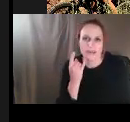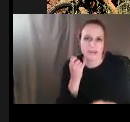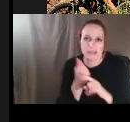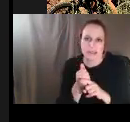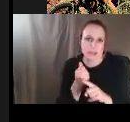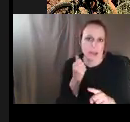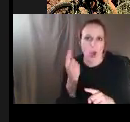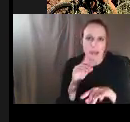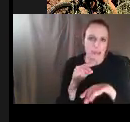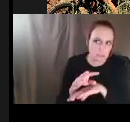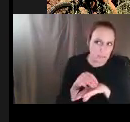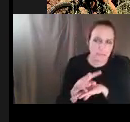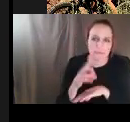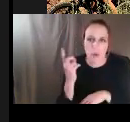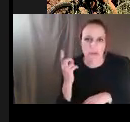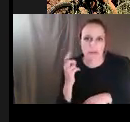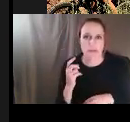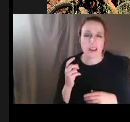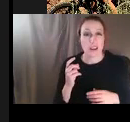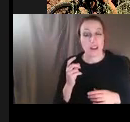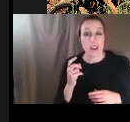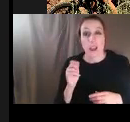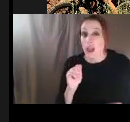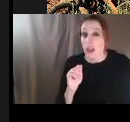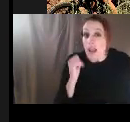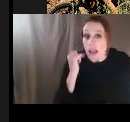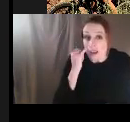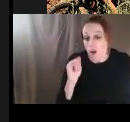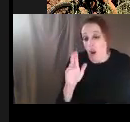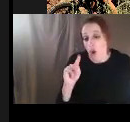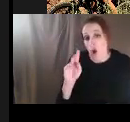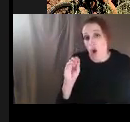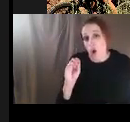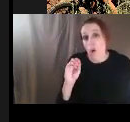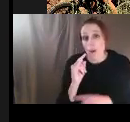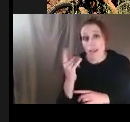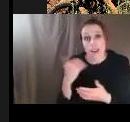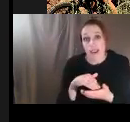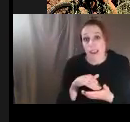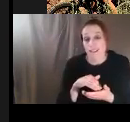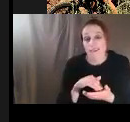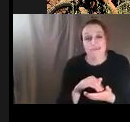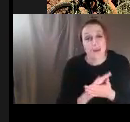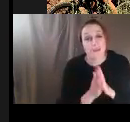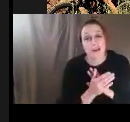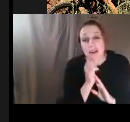all of us go on autopilot, we tend to be more unconscious and just do. All right.